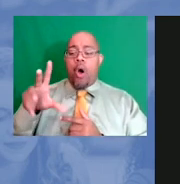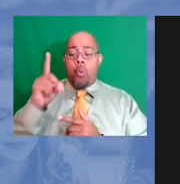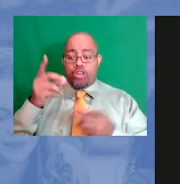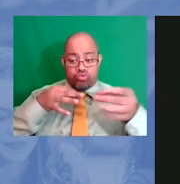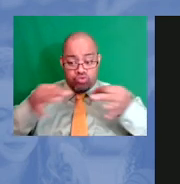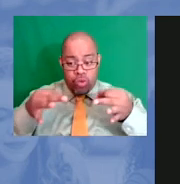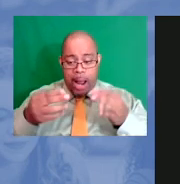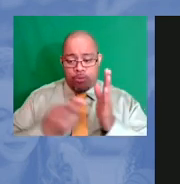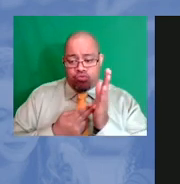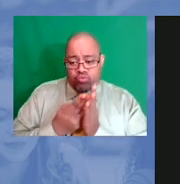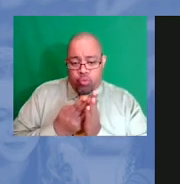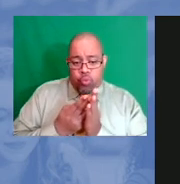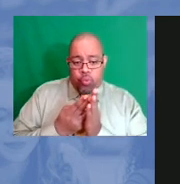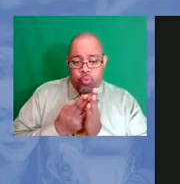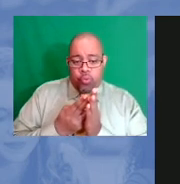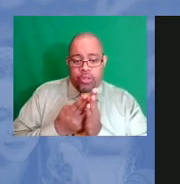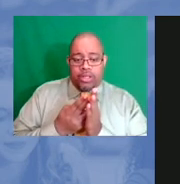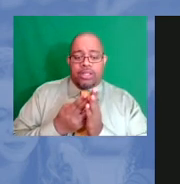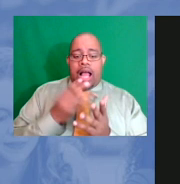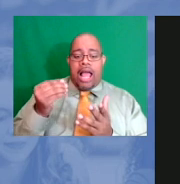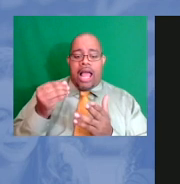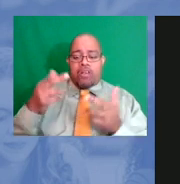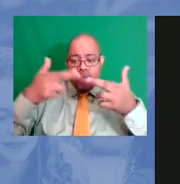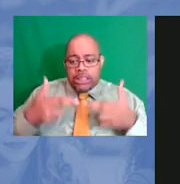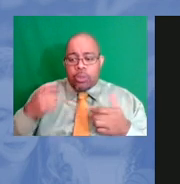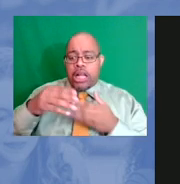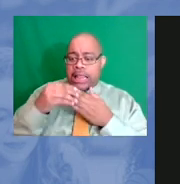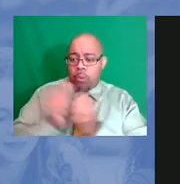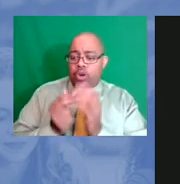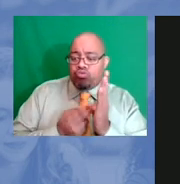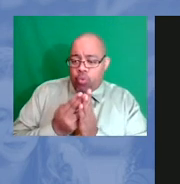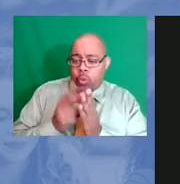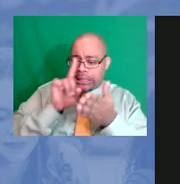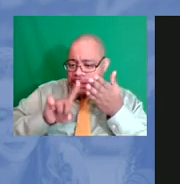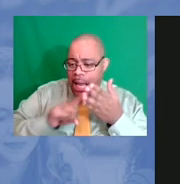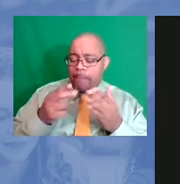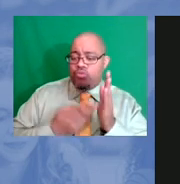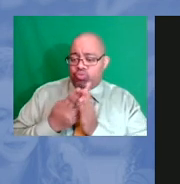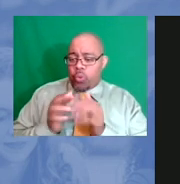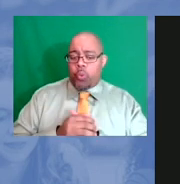YOU NEED TO LEAD WITH TRUTH, EXAMINE TRUTH. CONDUCT THE APPROPRIATE DISPARITY STUDIES